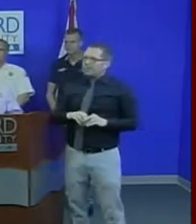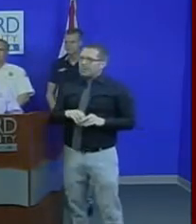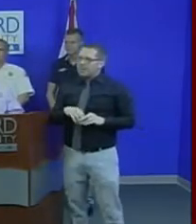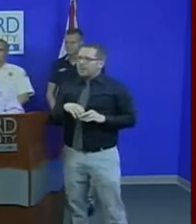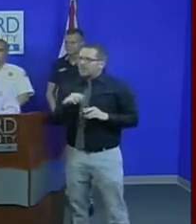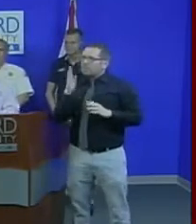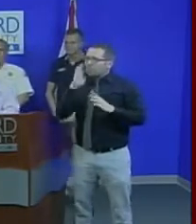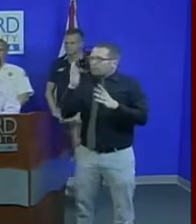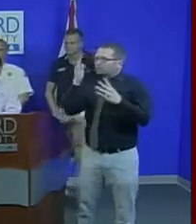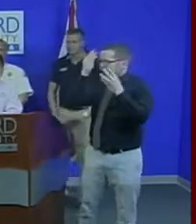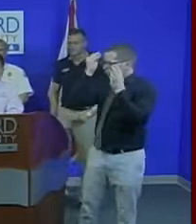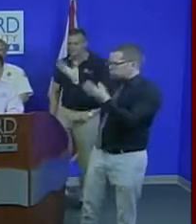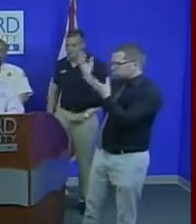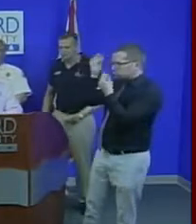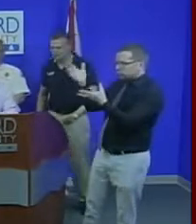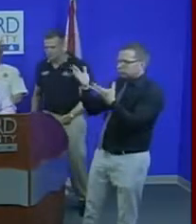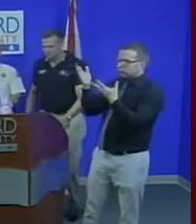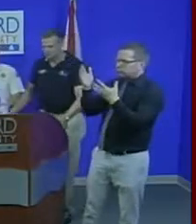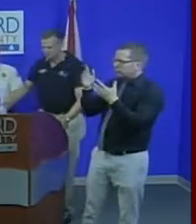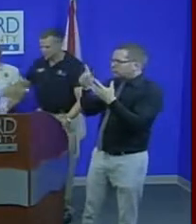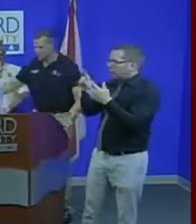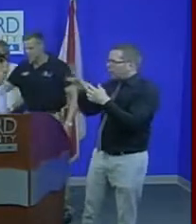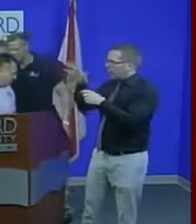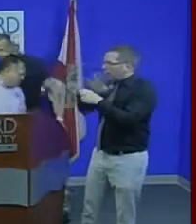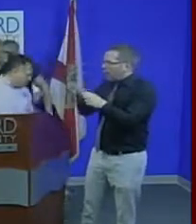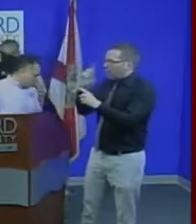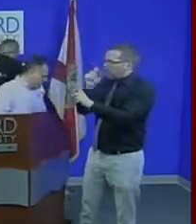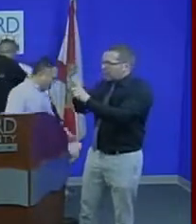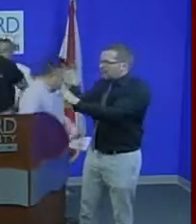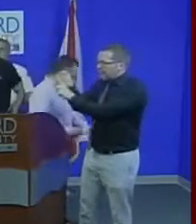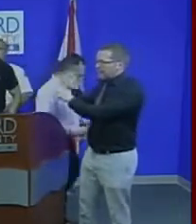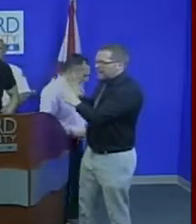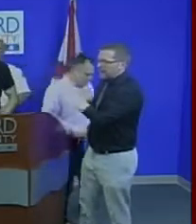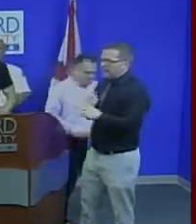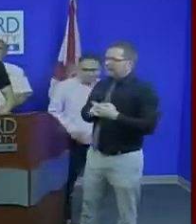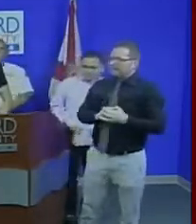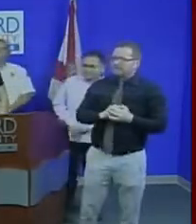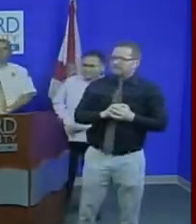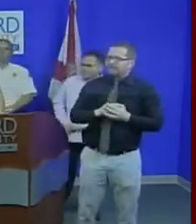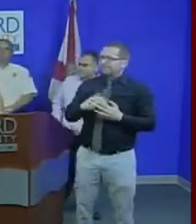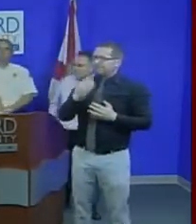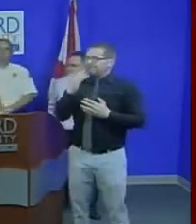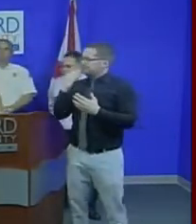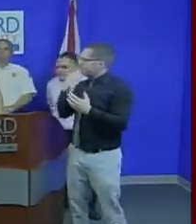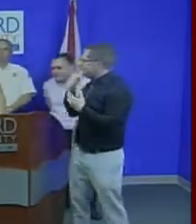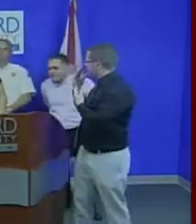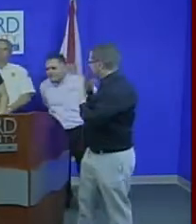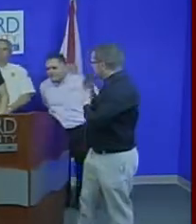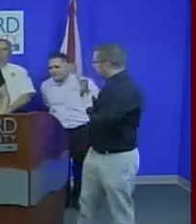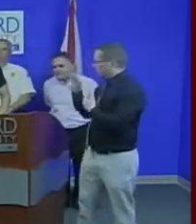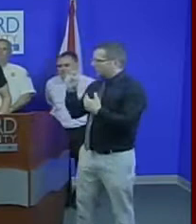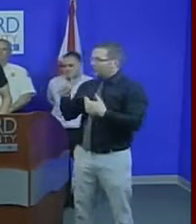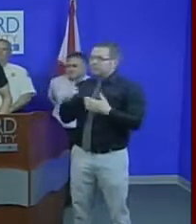CAN HAVE A BETTER IDEA OF WHERE COUNTY.